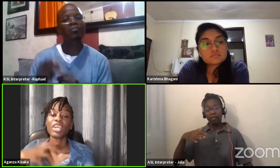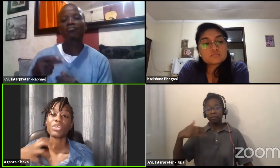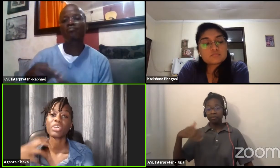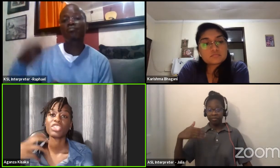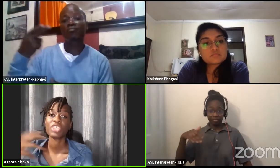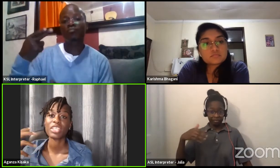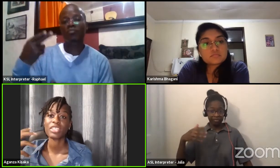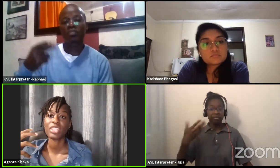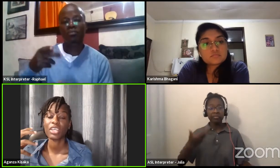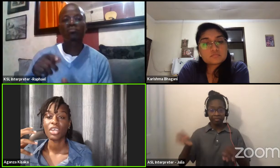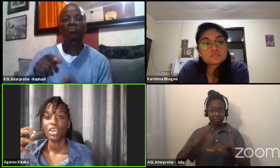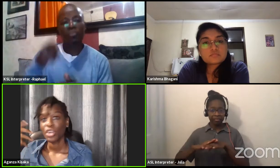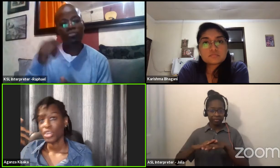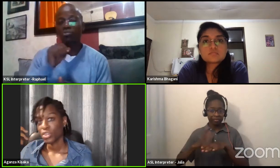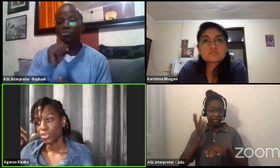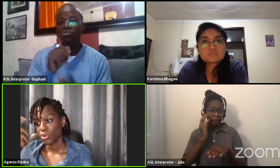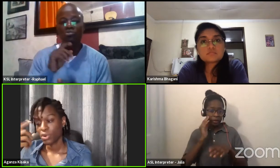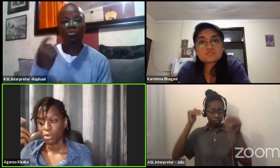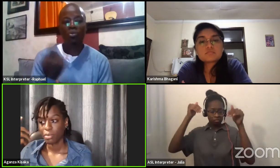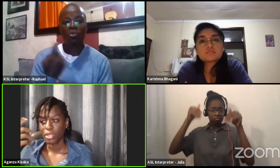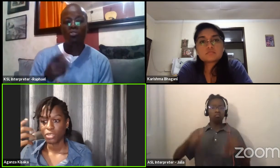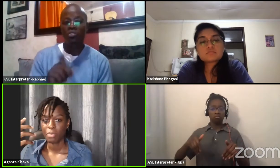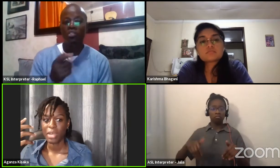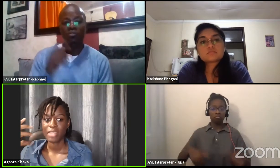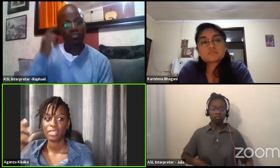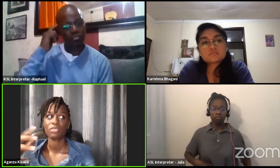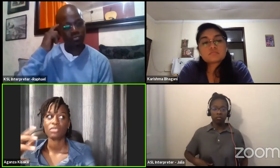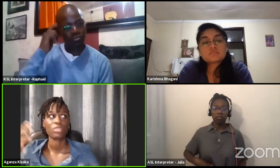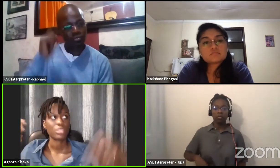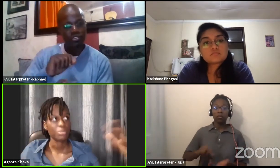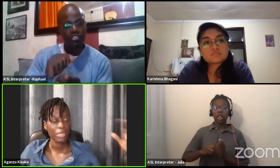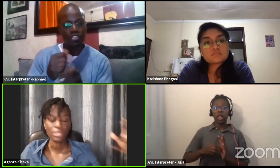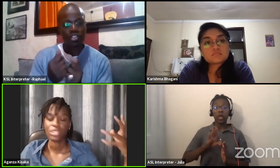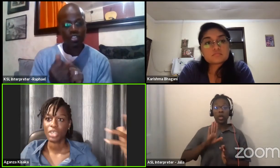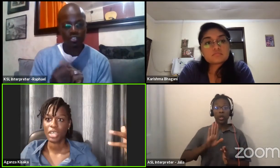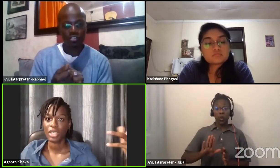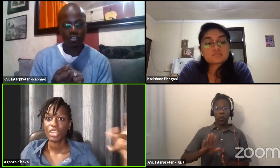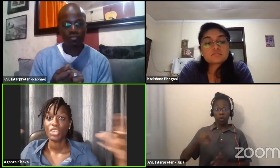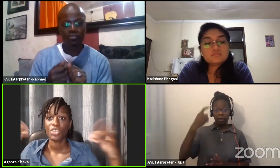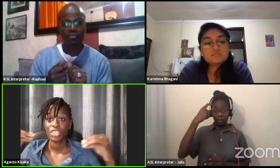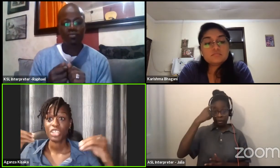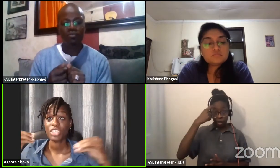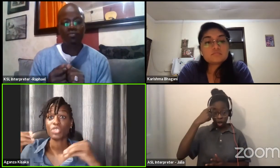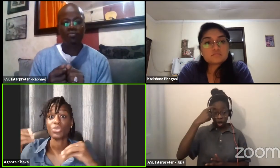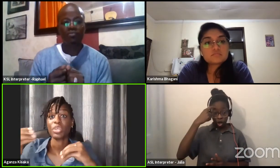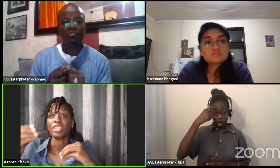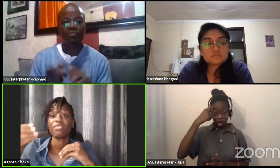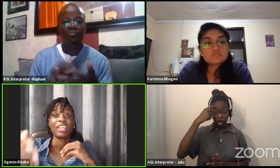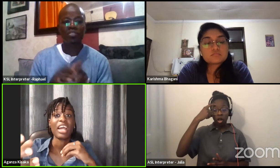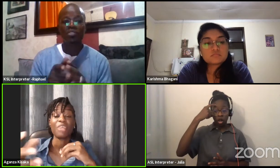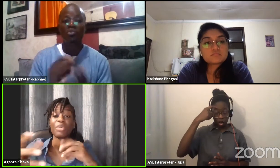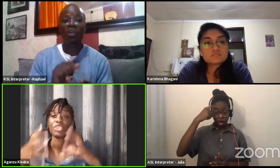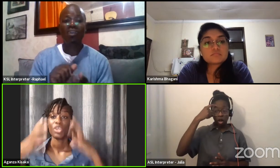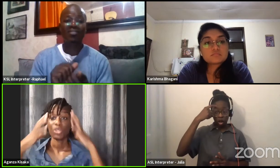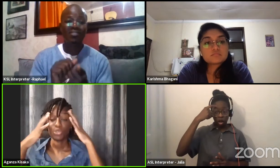are you adjusting your mental capacities to the space that you're in, you're adjusting to a different language,